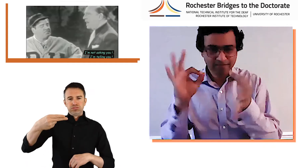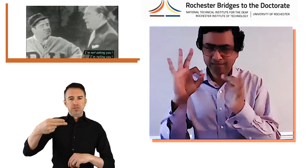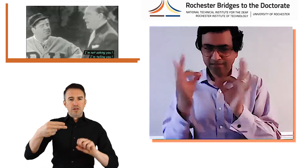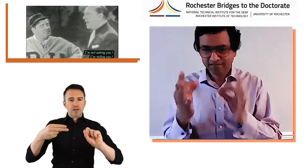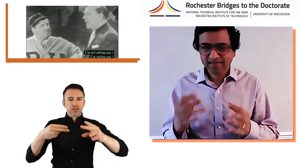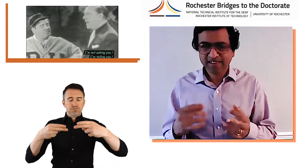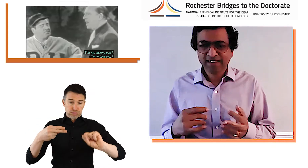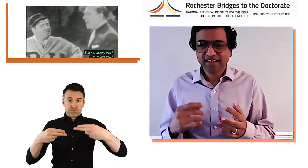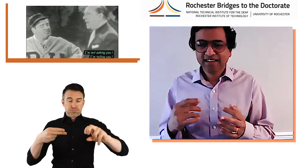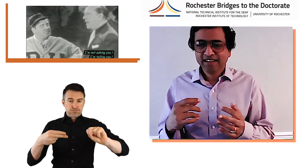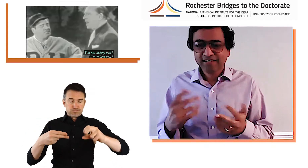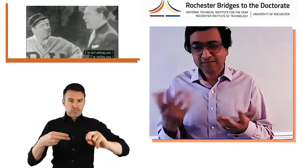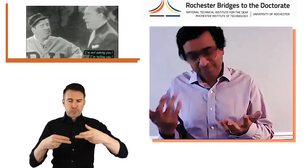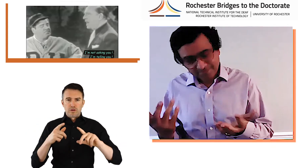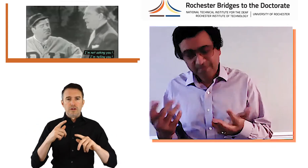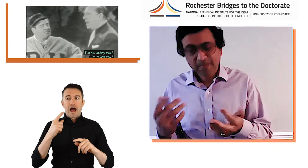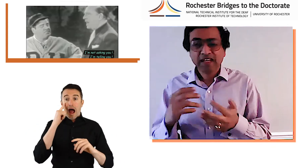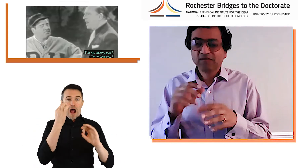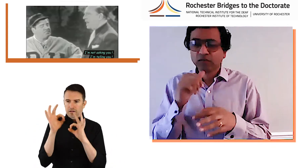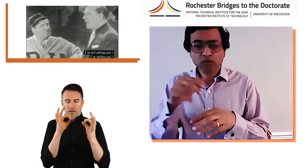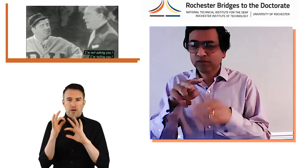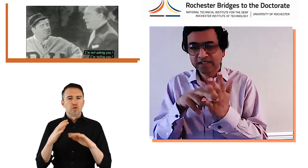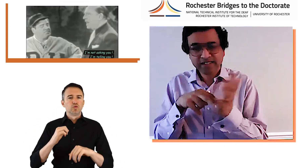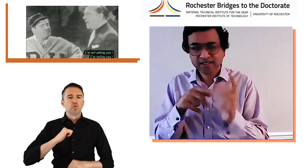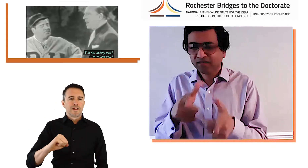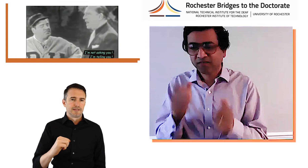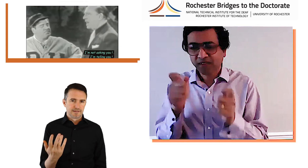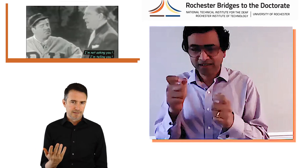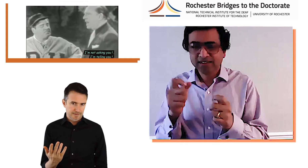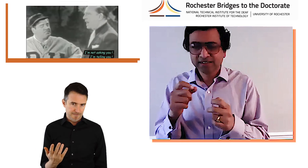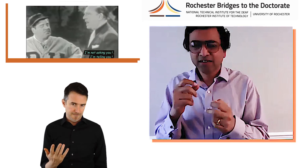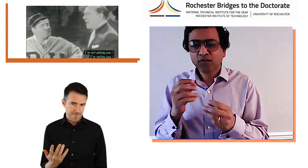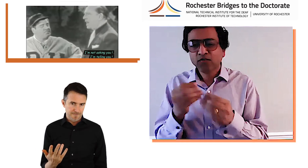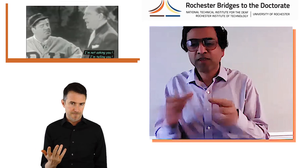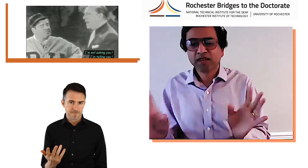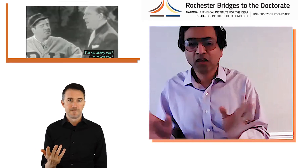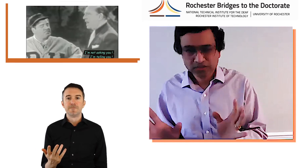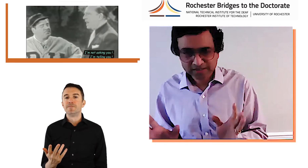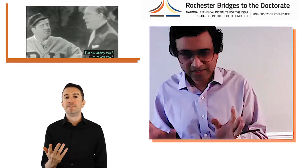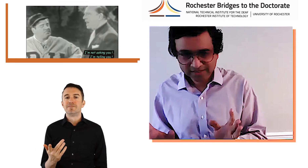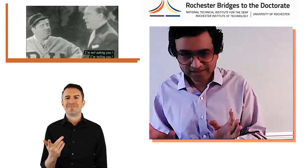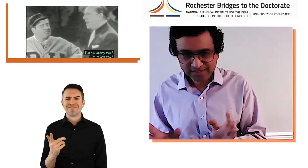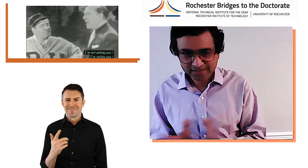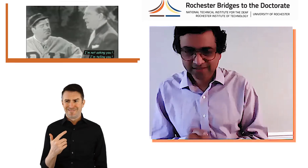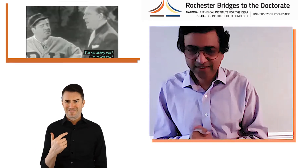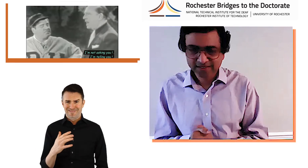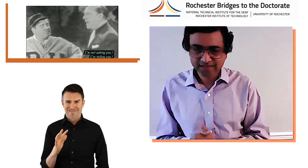between both captions. Most of us don't read this quickly and so, it's easy to get lost in this dialogue.